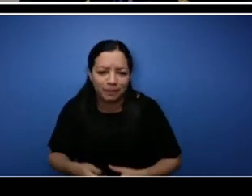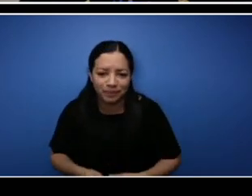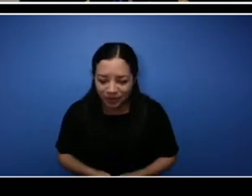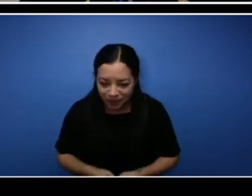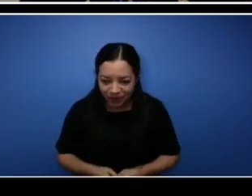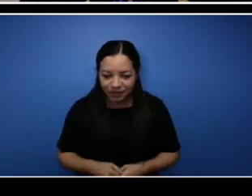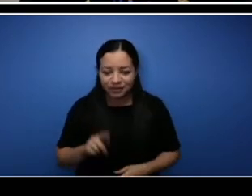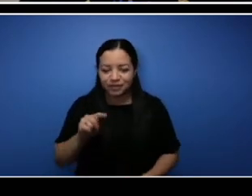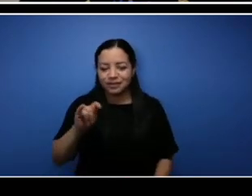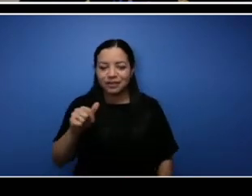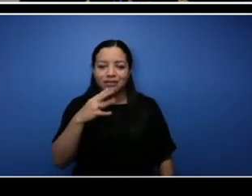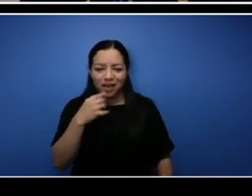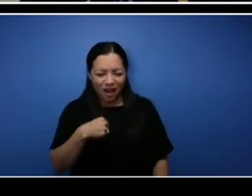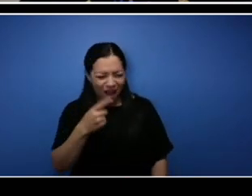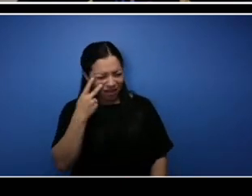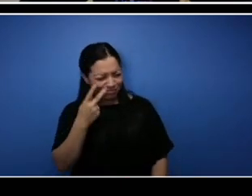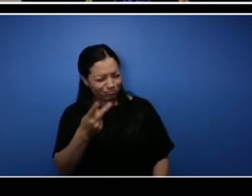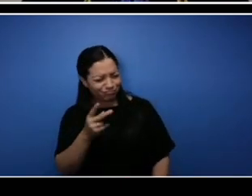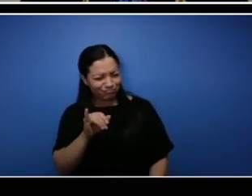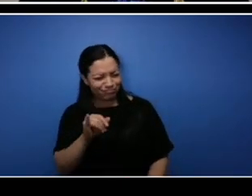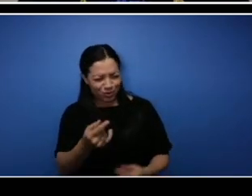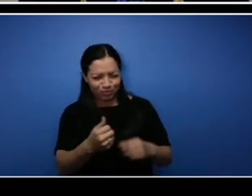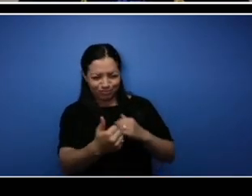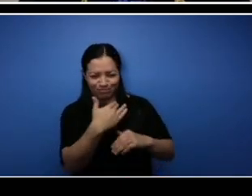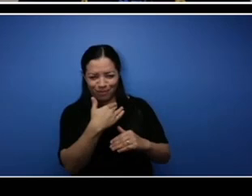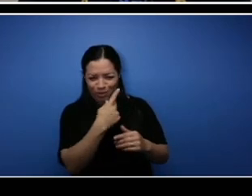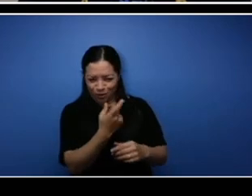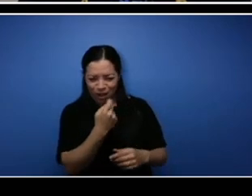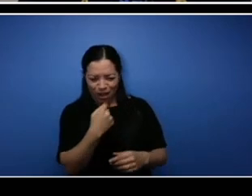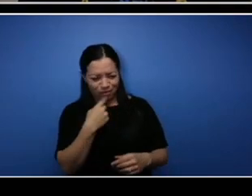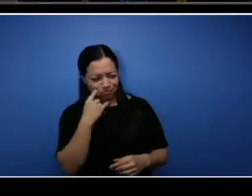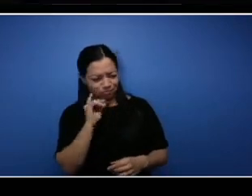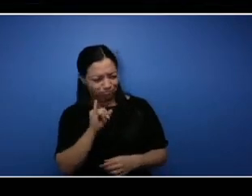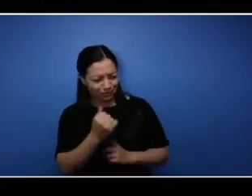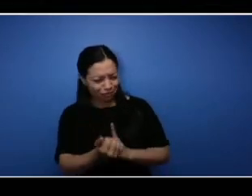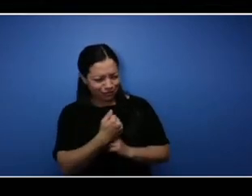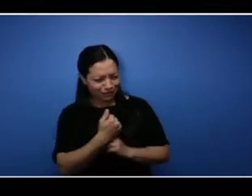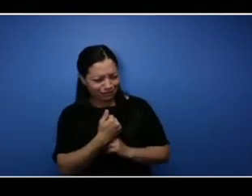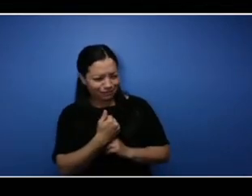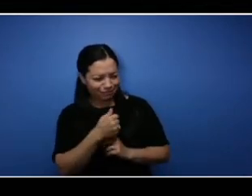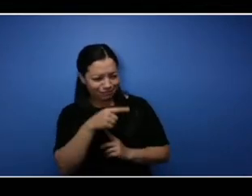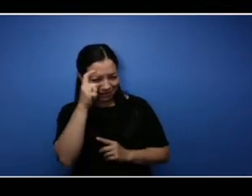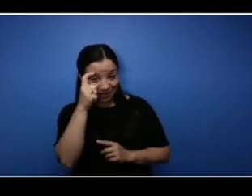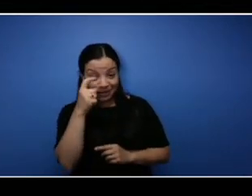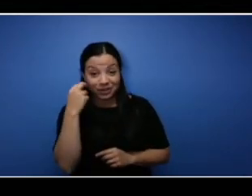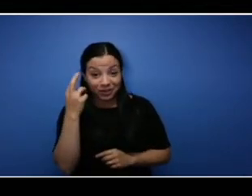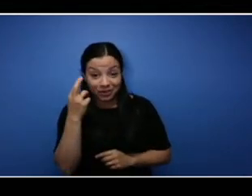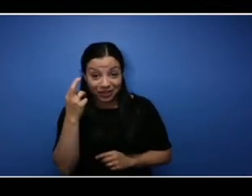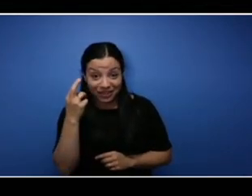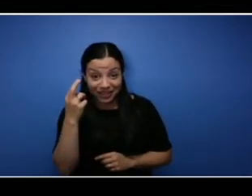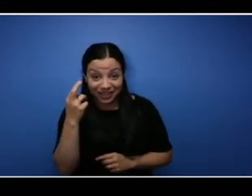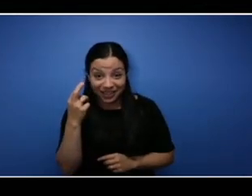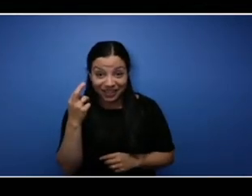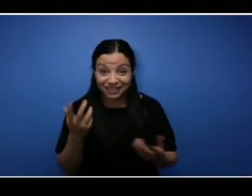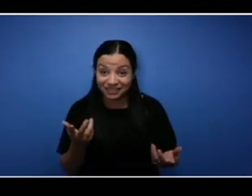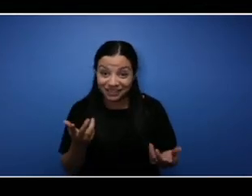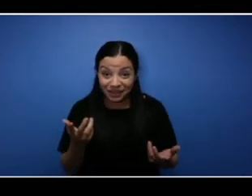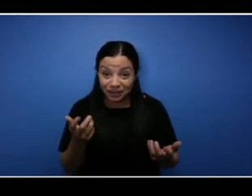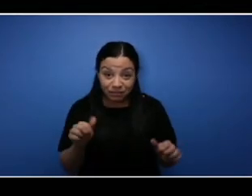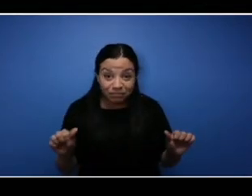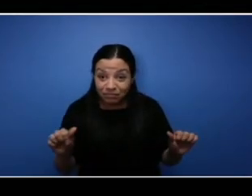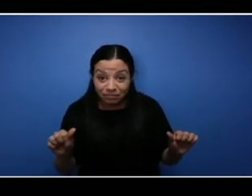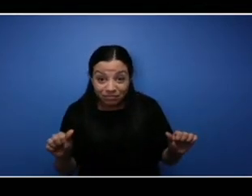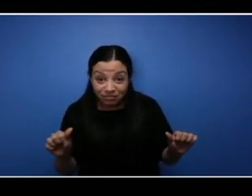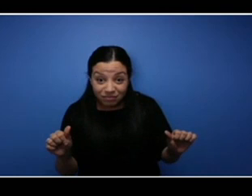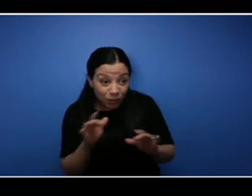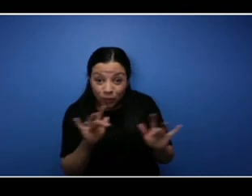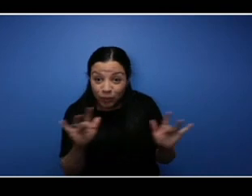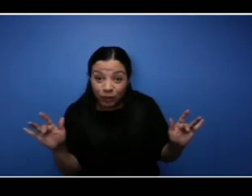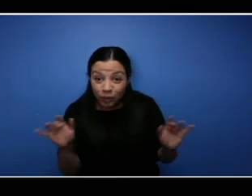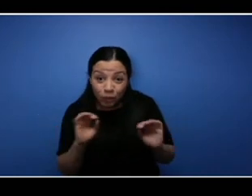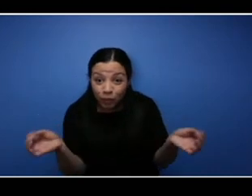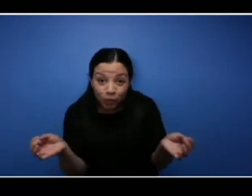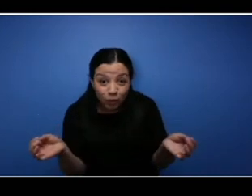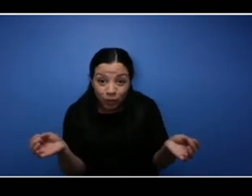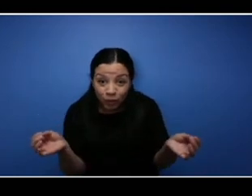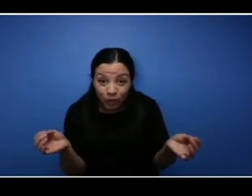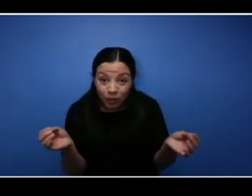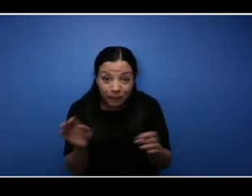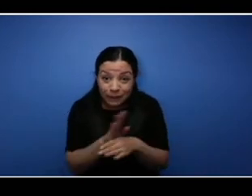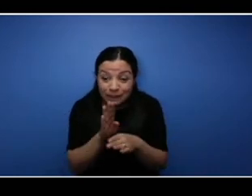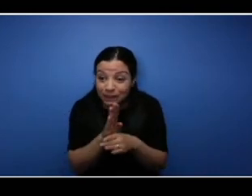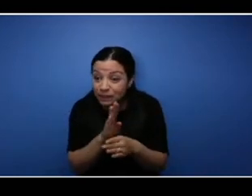was a trick question at first because there wasn't any. Unfortunately when I started organizations